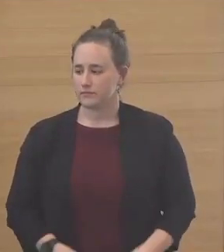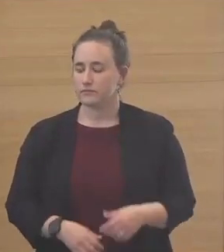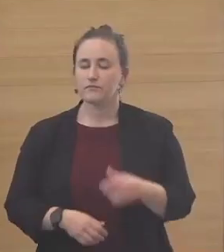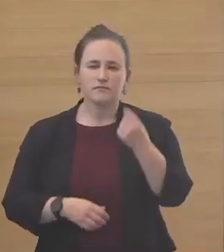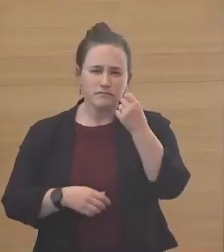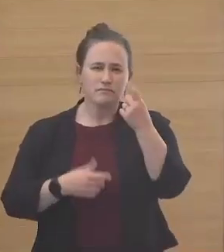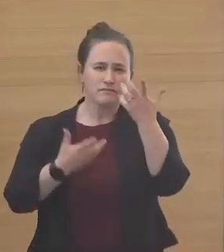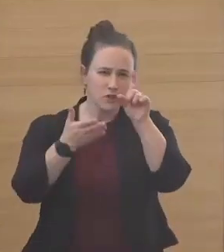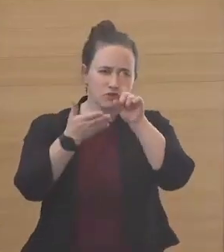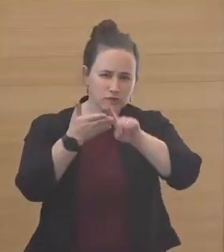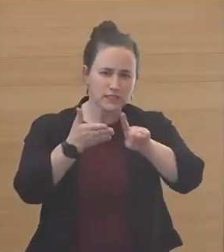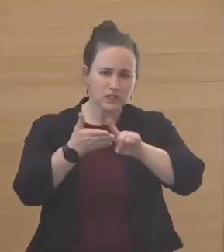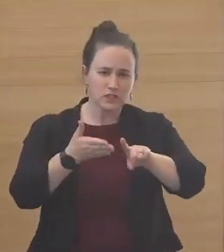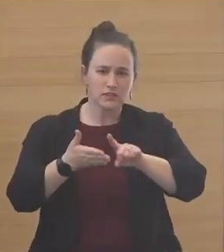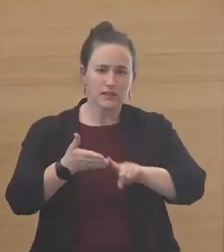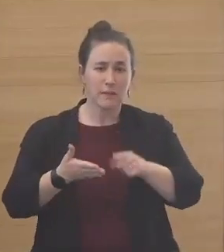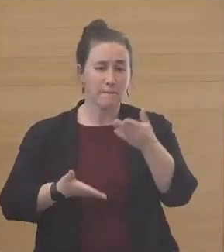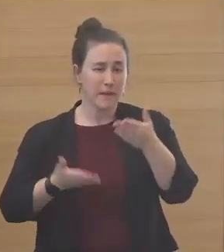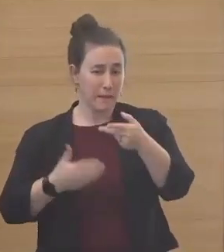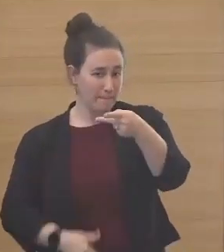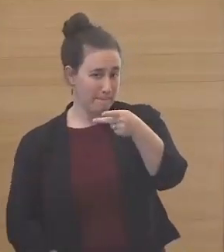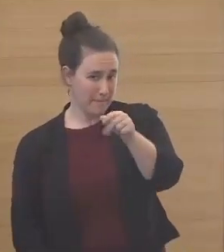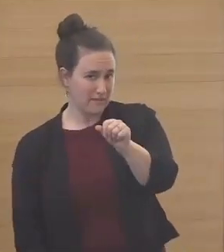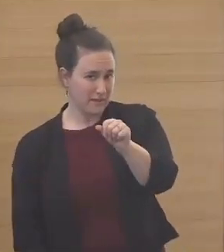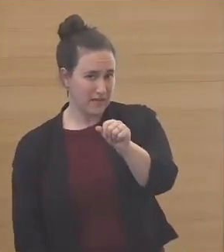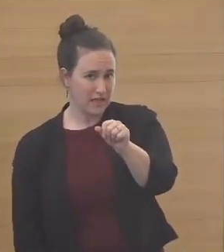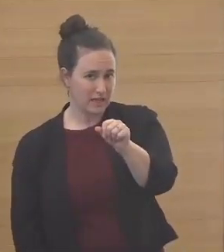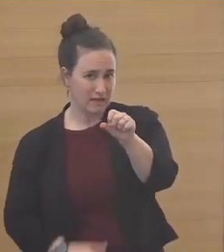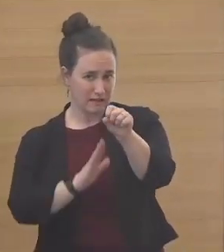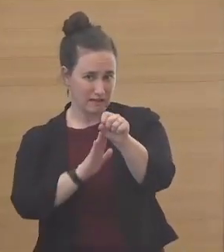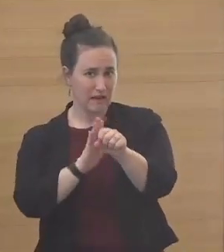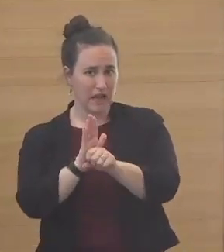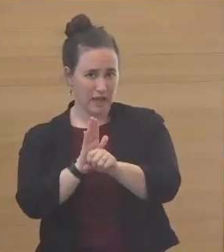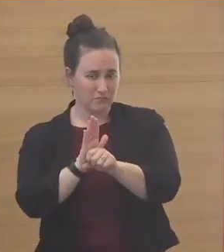Pennsylvania does have